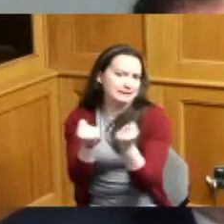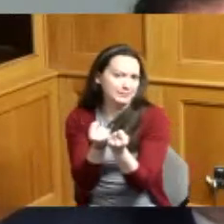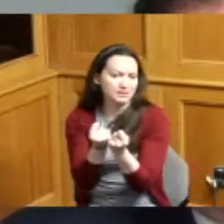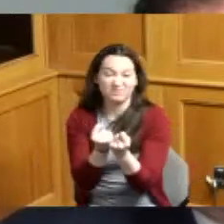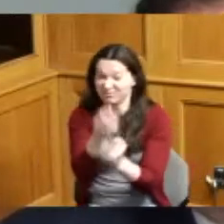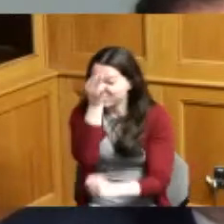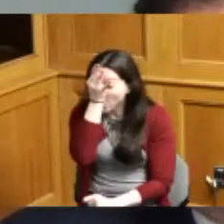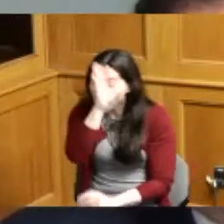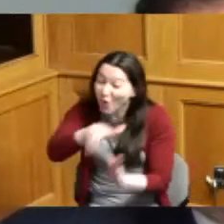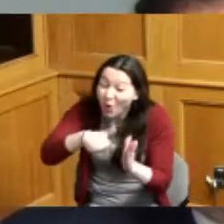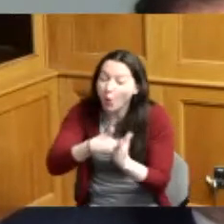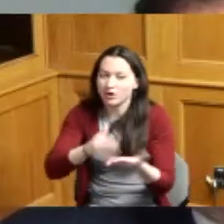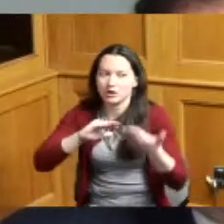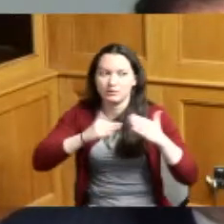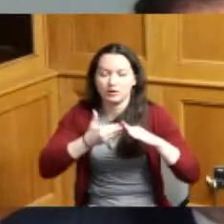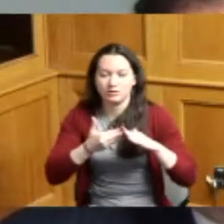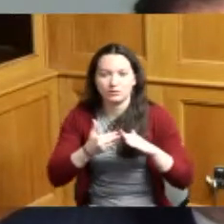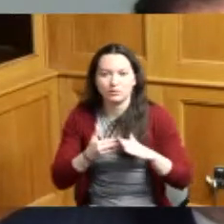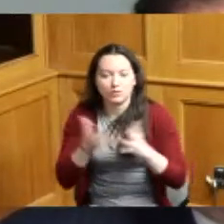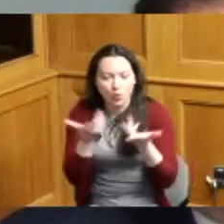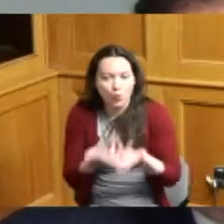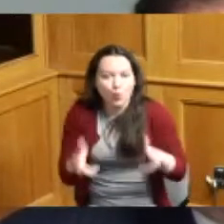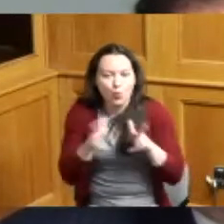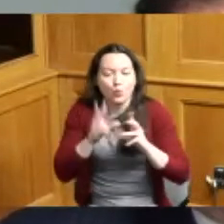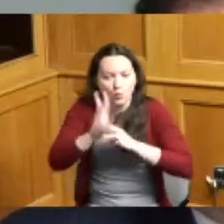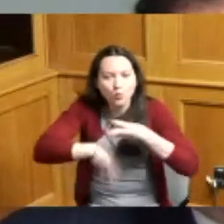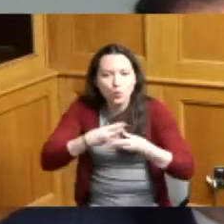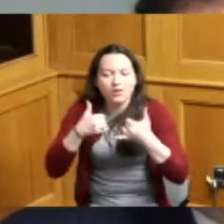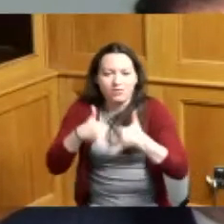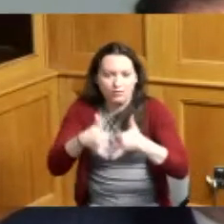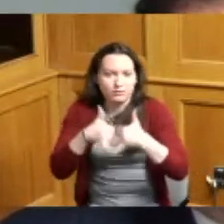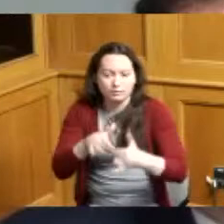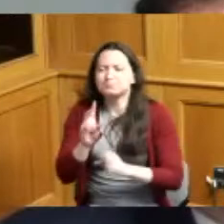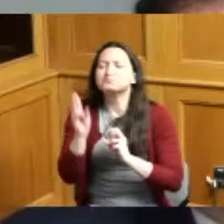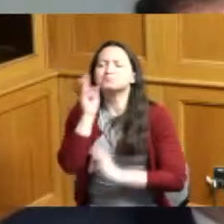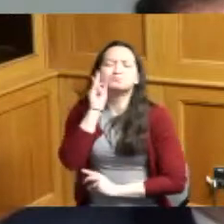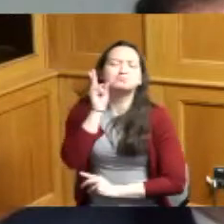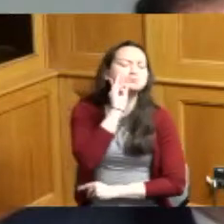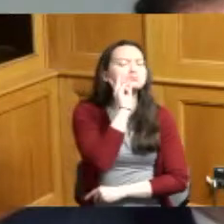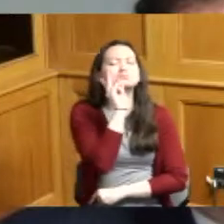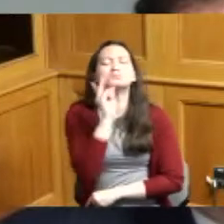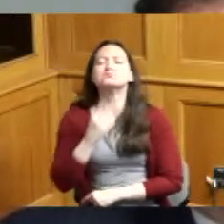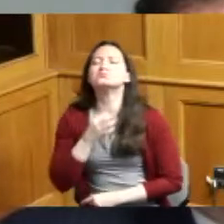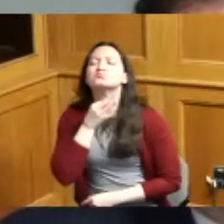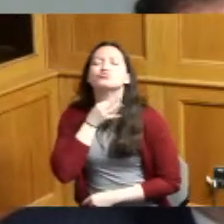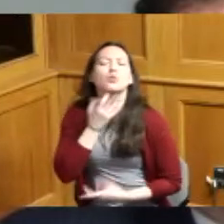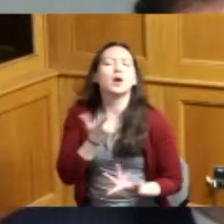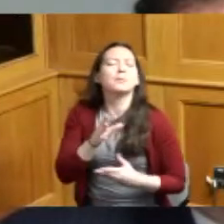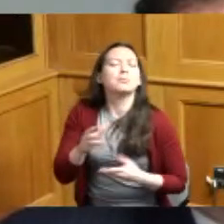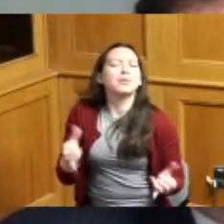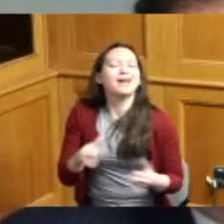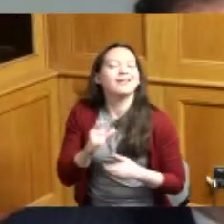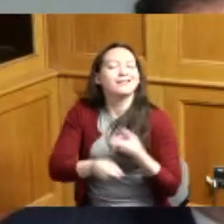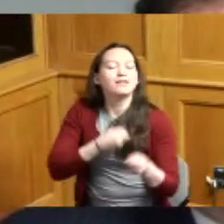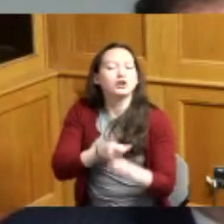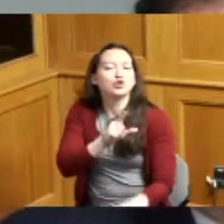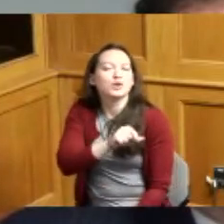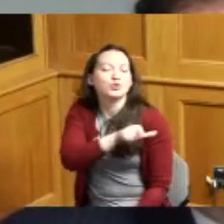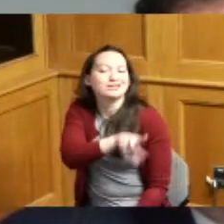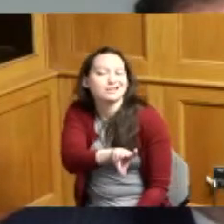all of these communities where the World Cup uh is is looking to uh to play in 2026 uh they have